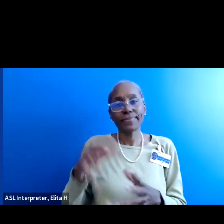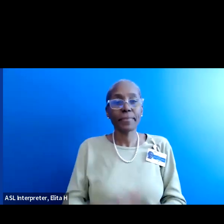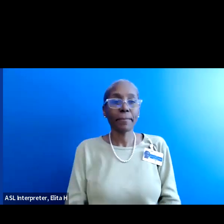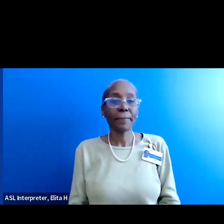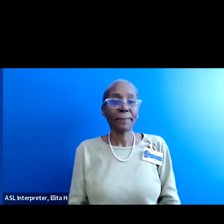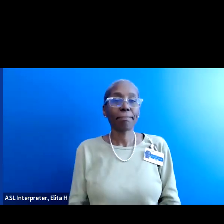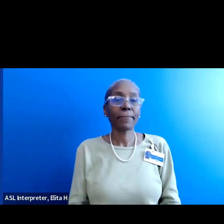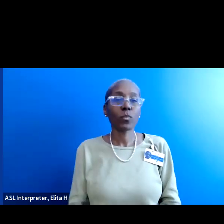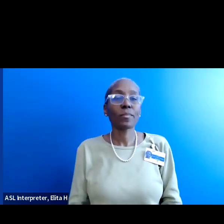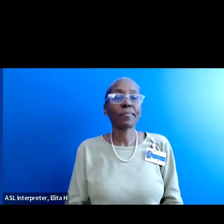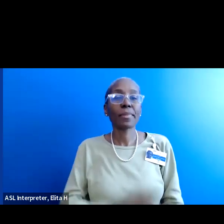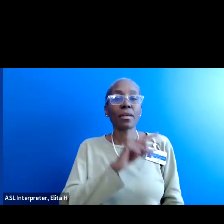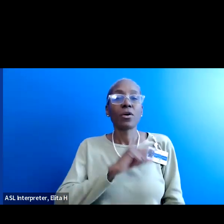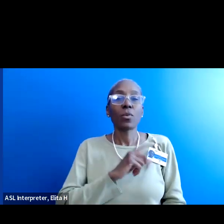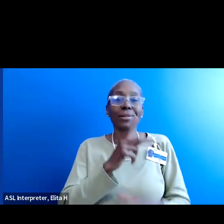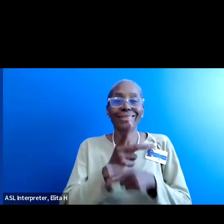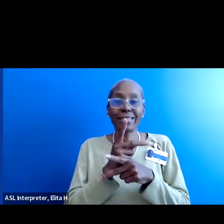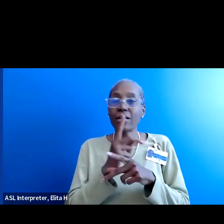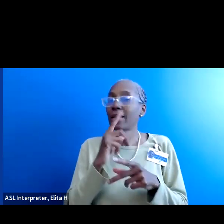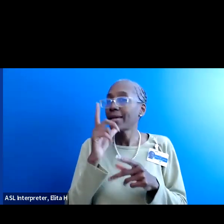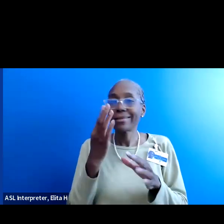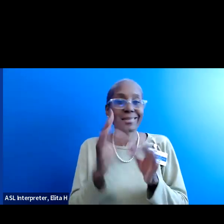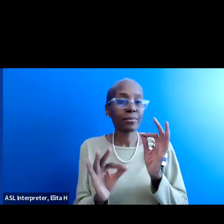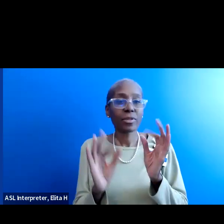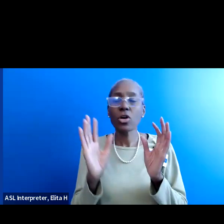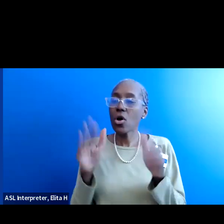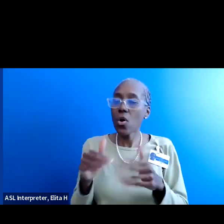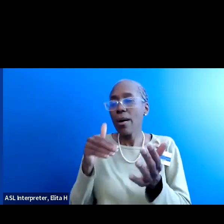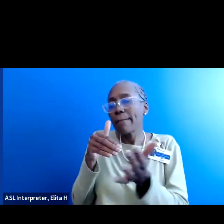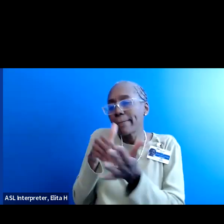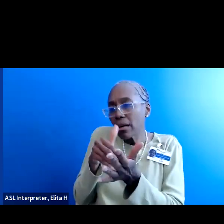Quality care encompasses more than just meeting the medical care needs of an individual.